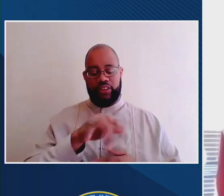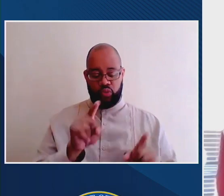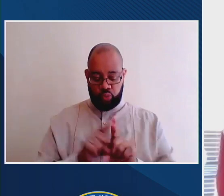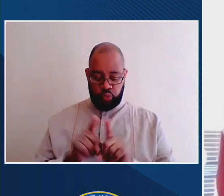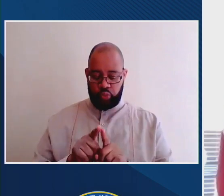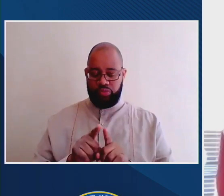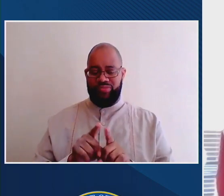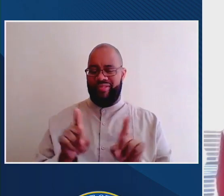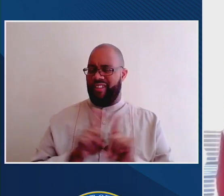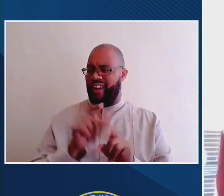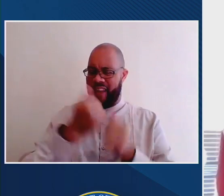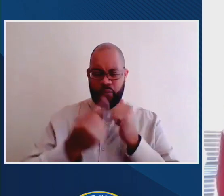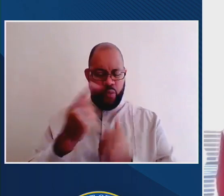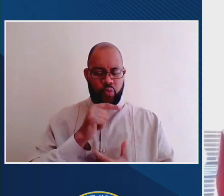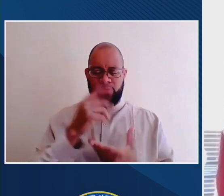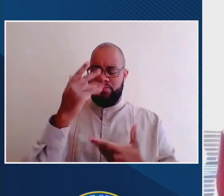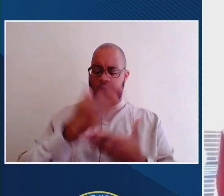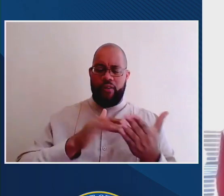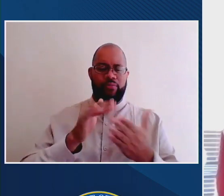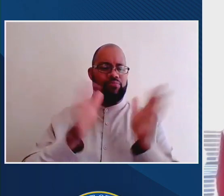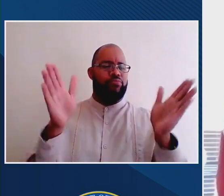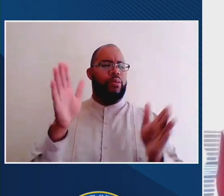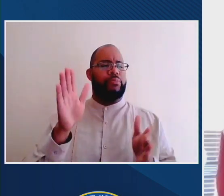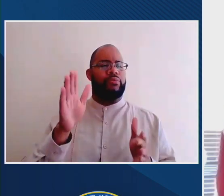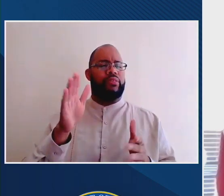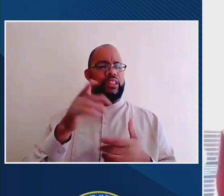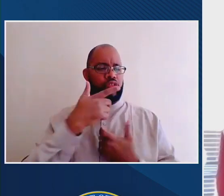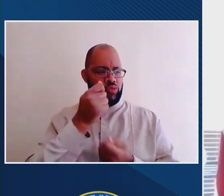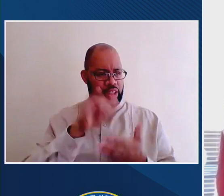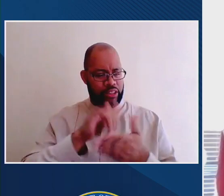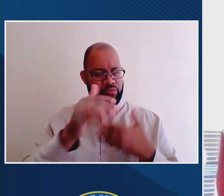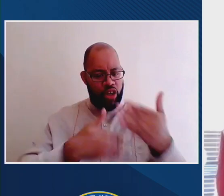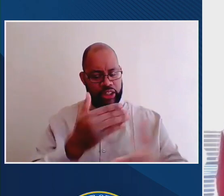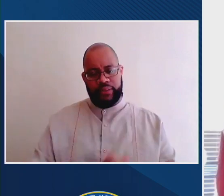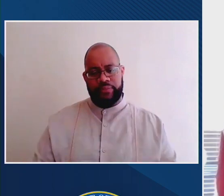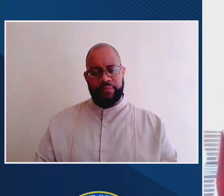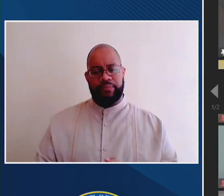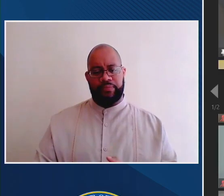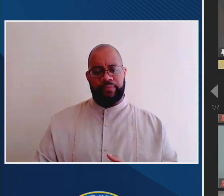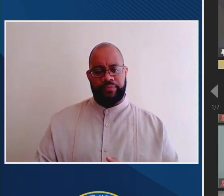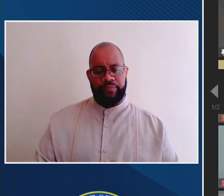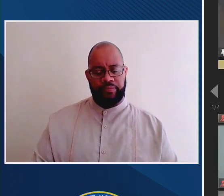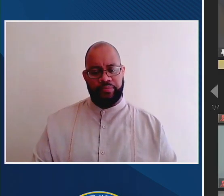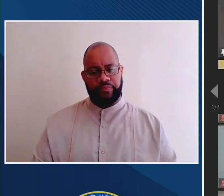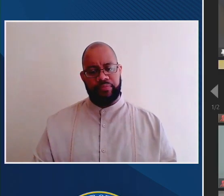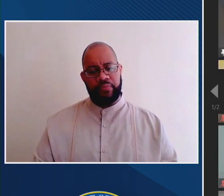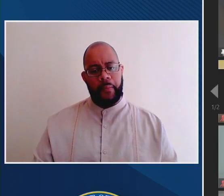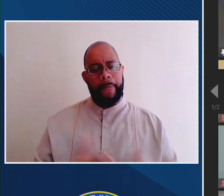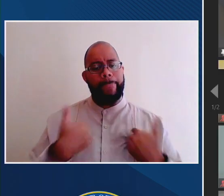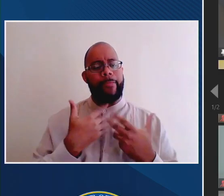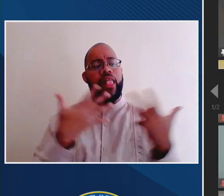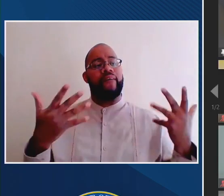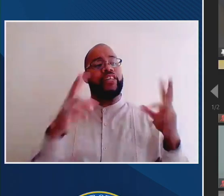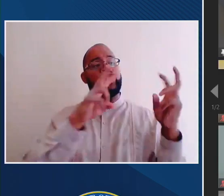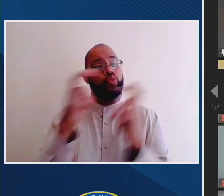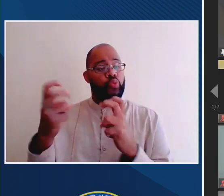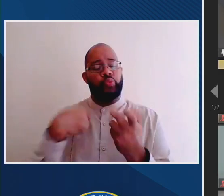who is a part of the general public and participating in this process. There are a lot of issues that will be discussed during this rulemaking.